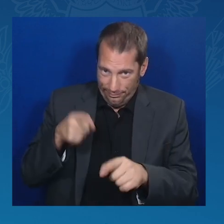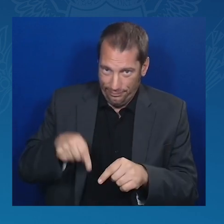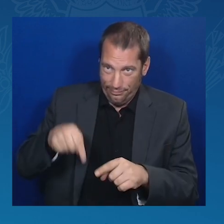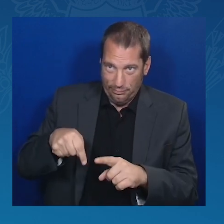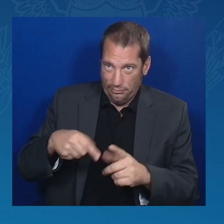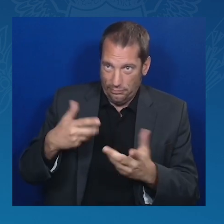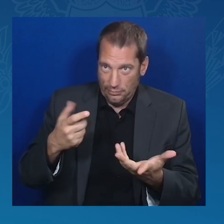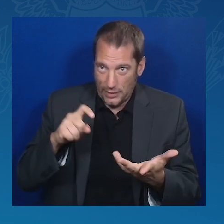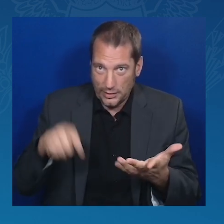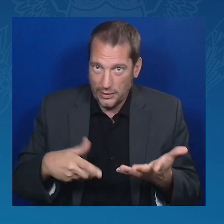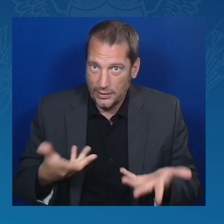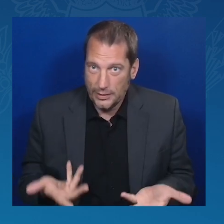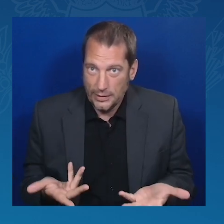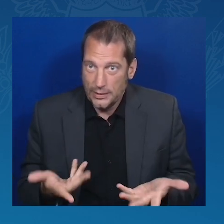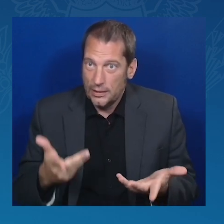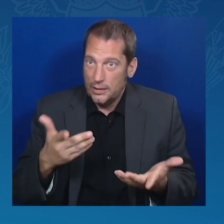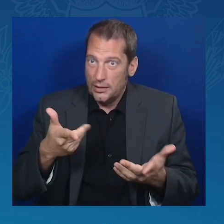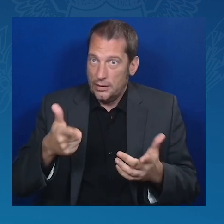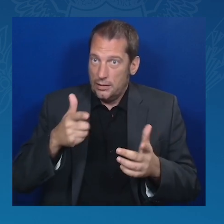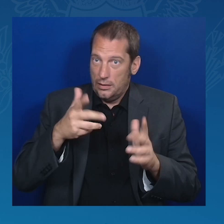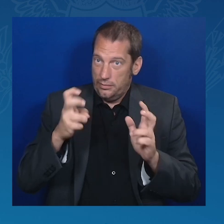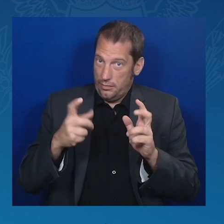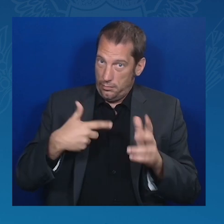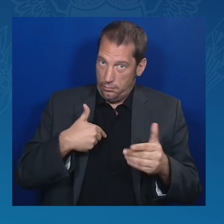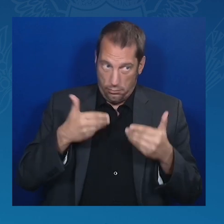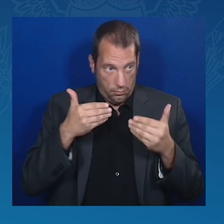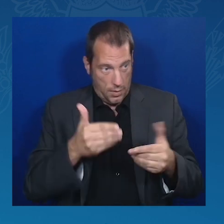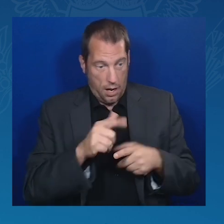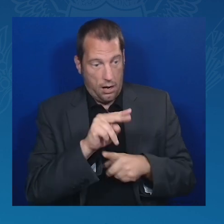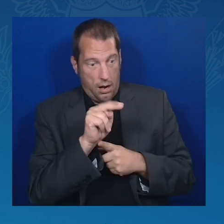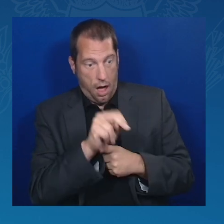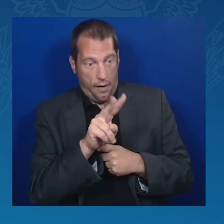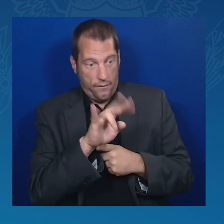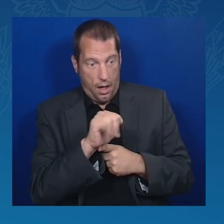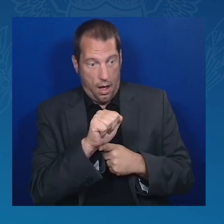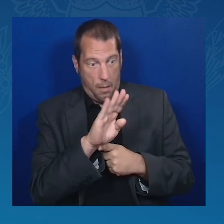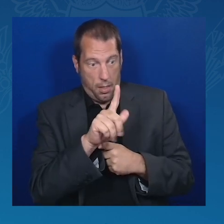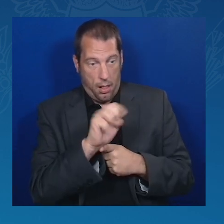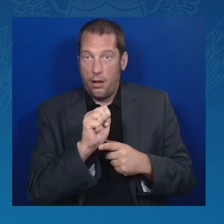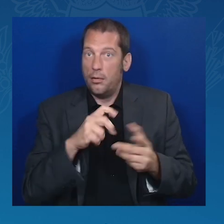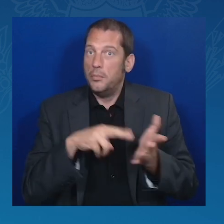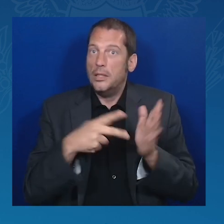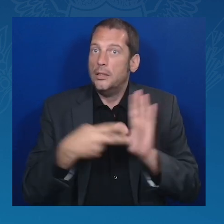Life of the Mother. For three days I waited to get sick enough to deserve care.